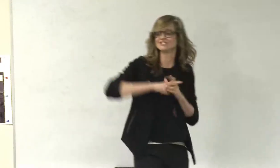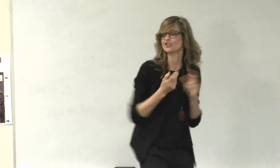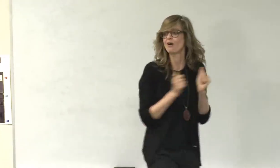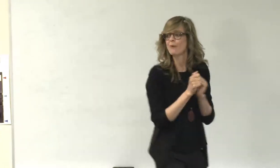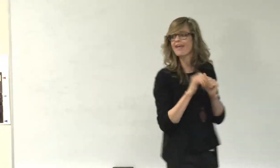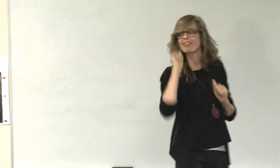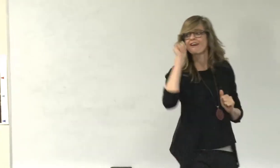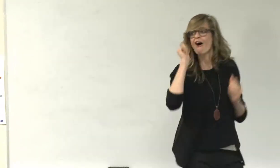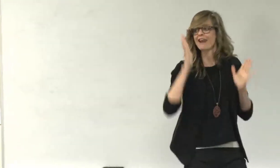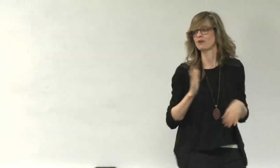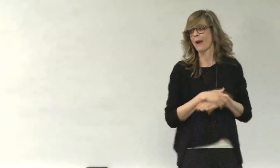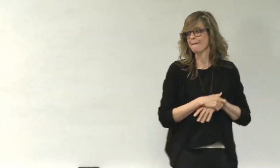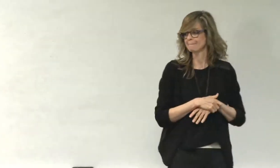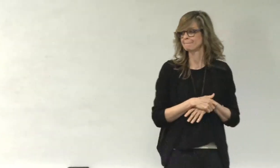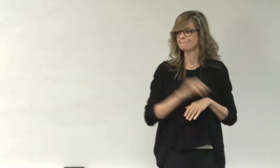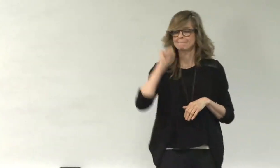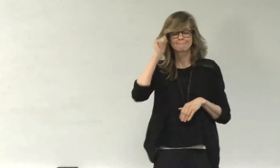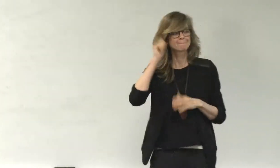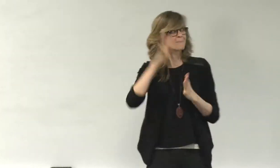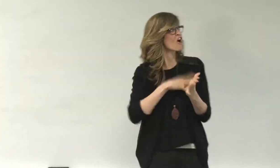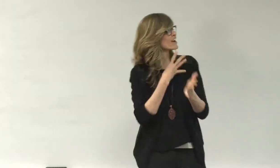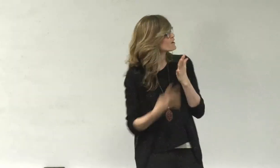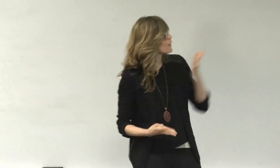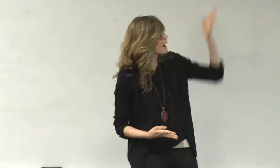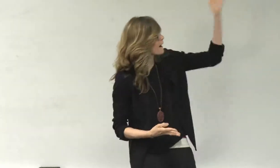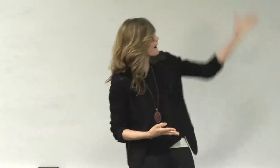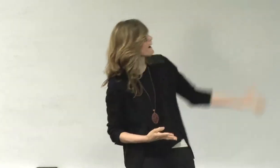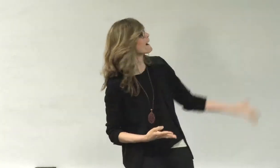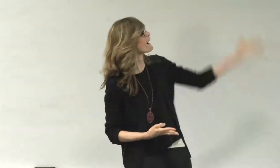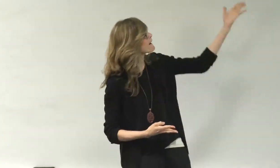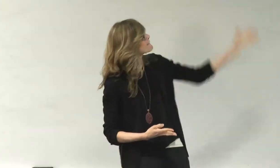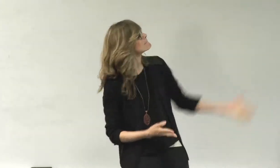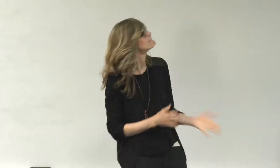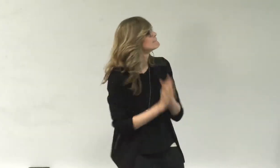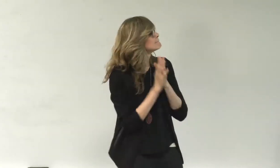FIRST IS THE AUDIOGRAM. THIS IS MINE RIGHT HERE.